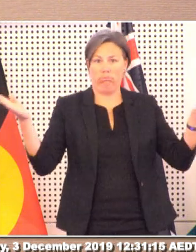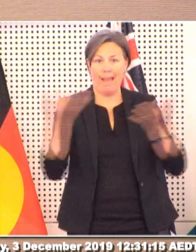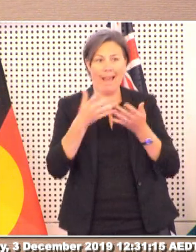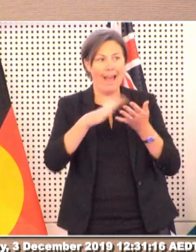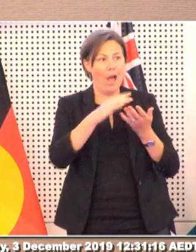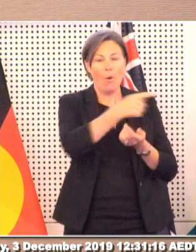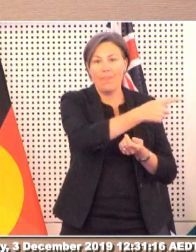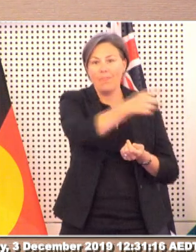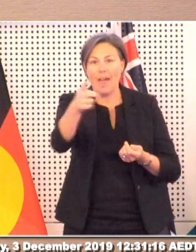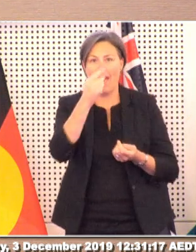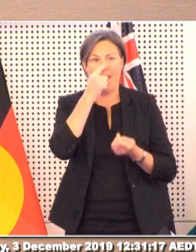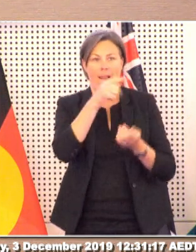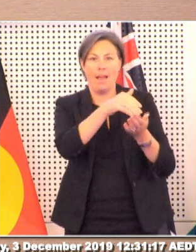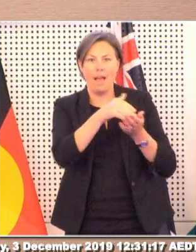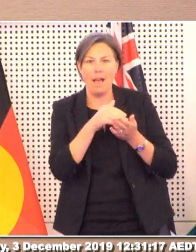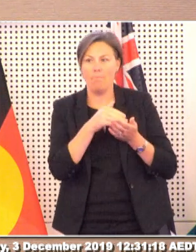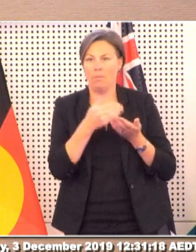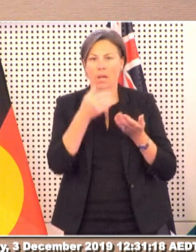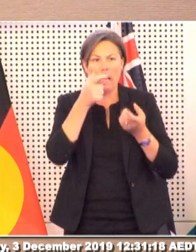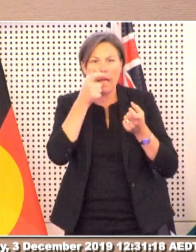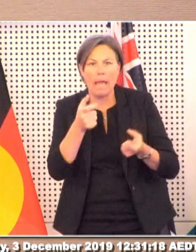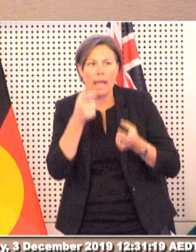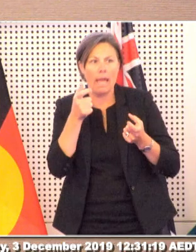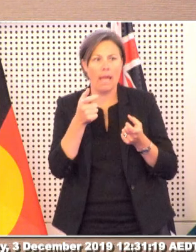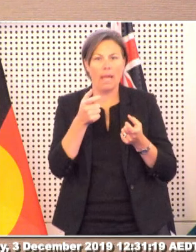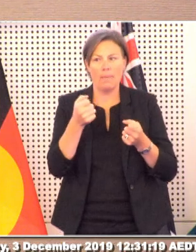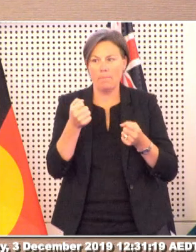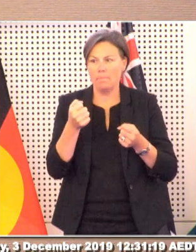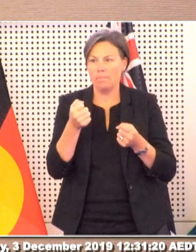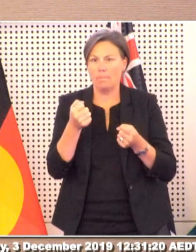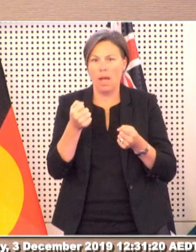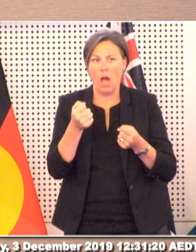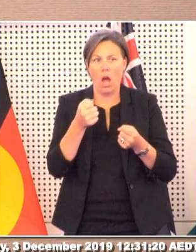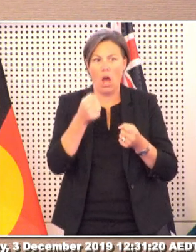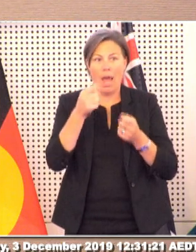all, care about this as an issue but, secondly, to know what to do when they see